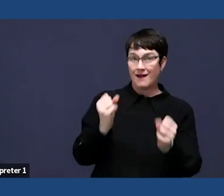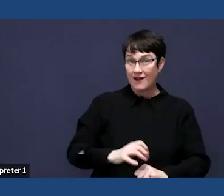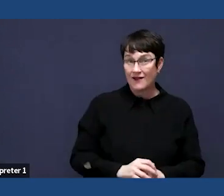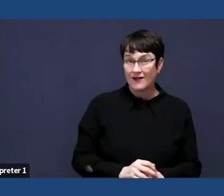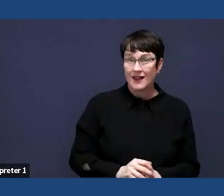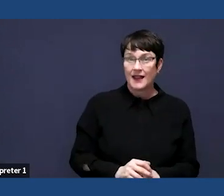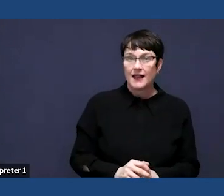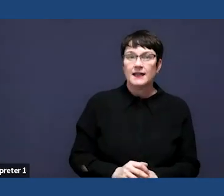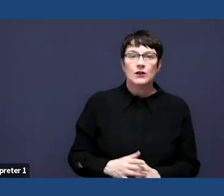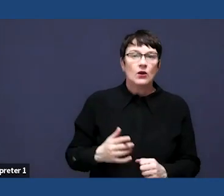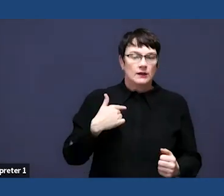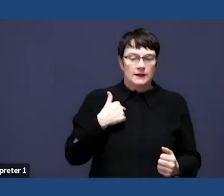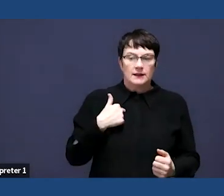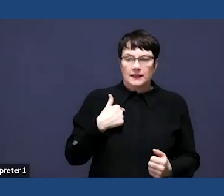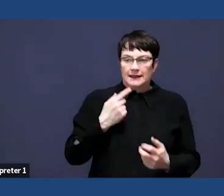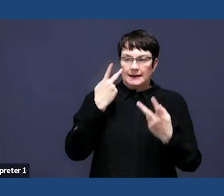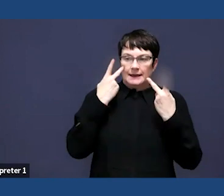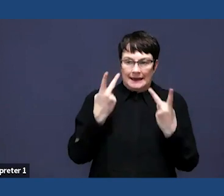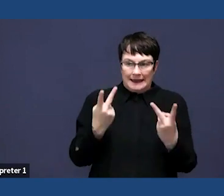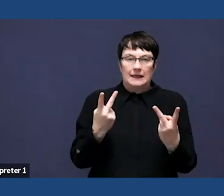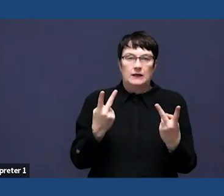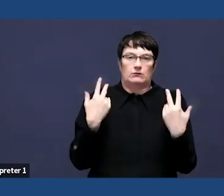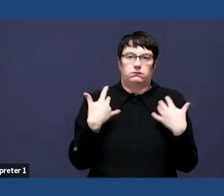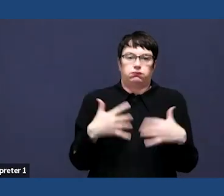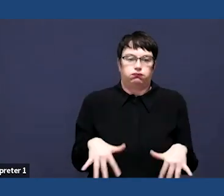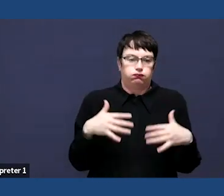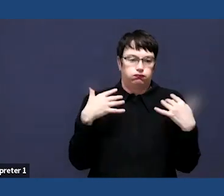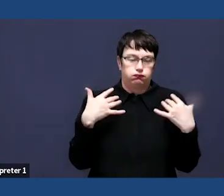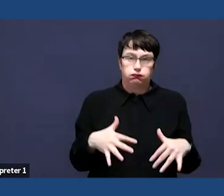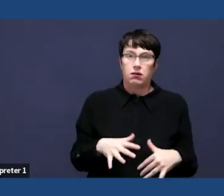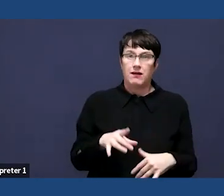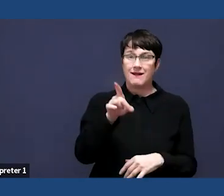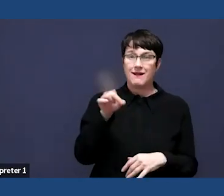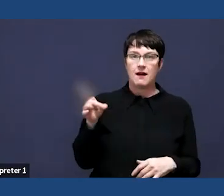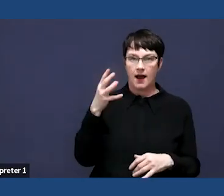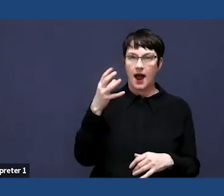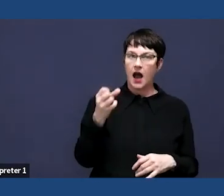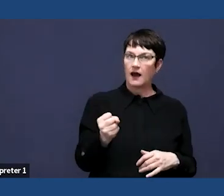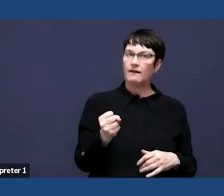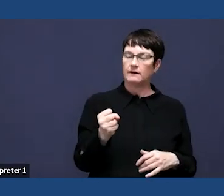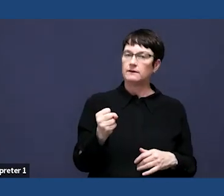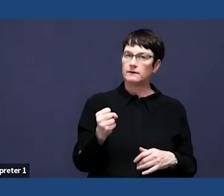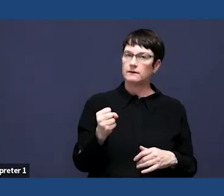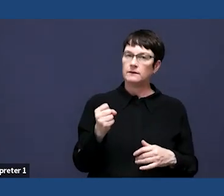And the question is, whether a new treaty is likely to make a unique and significant